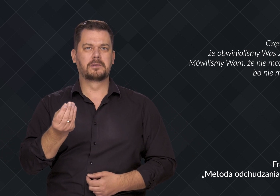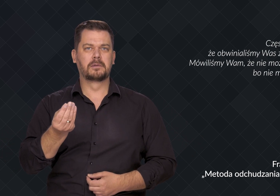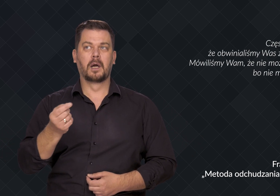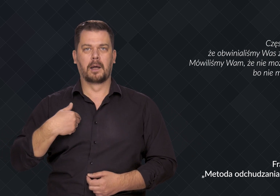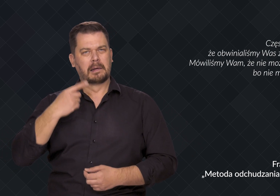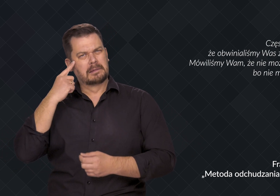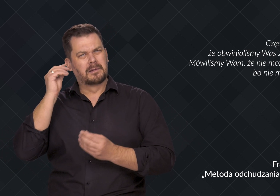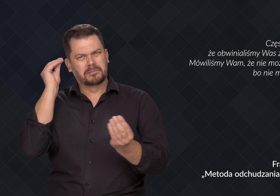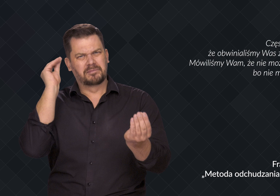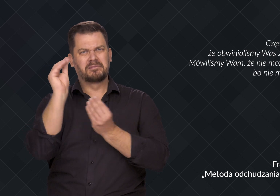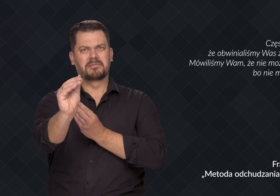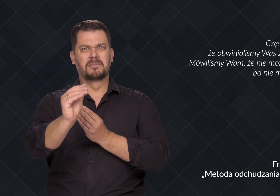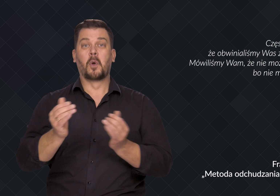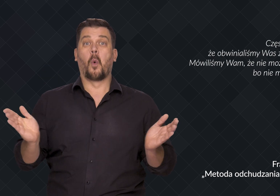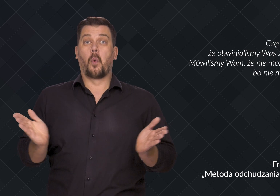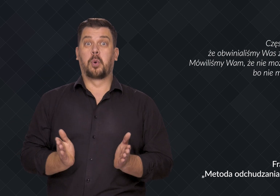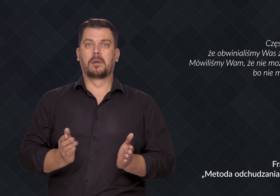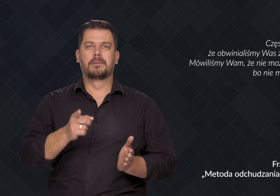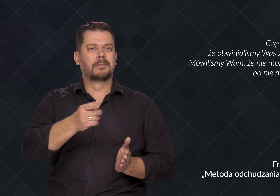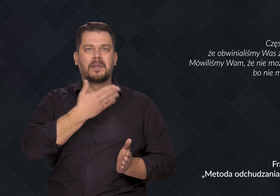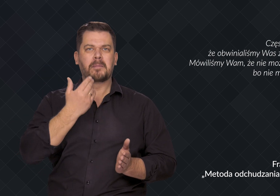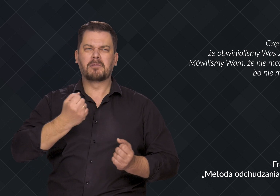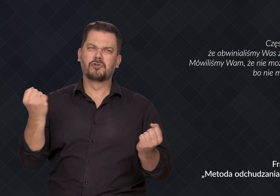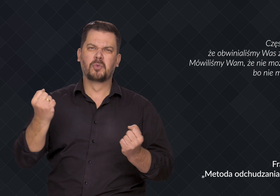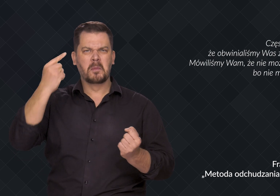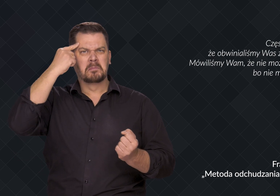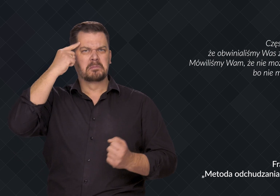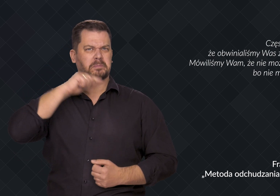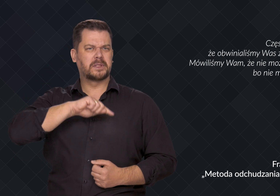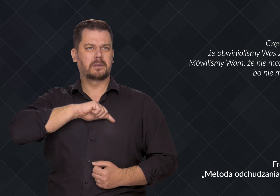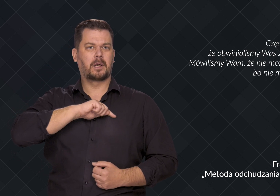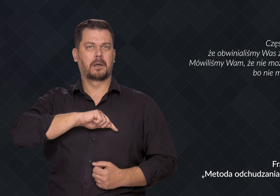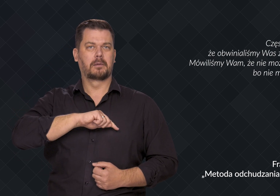We told you that you couldn't lose weight because you lacked willpower.